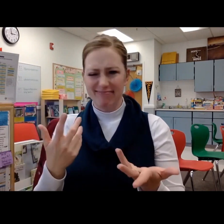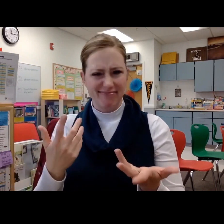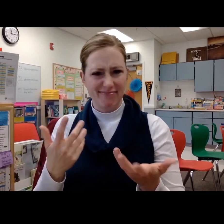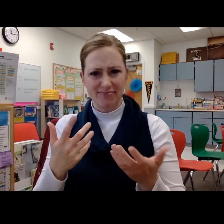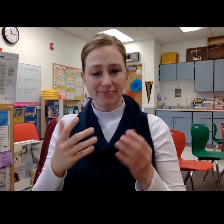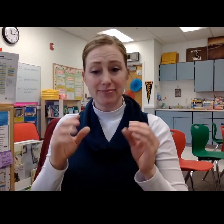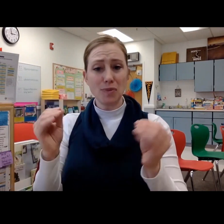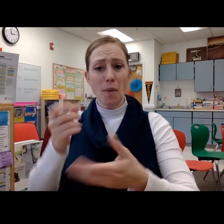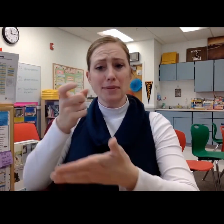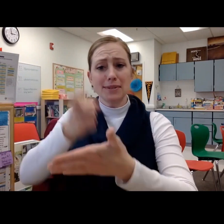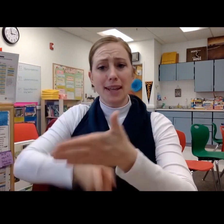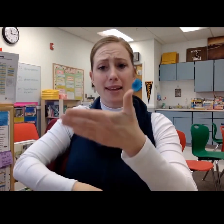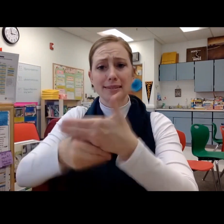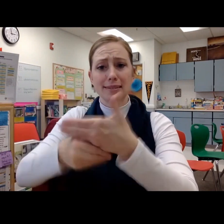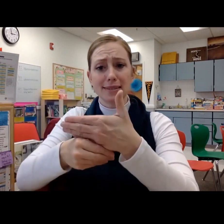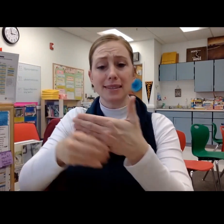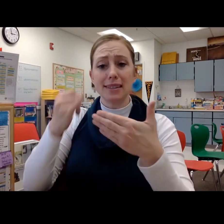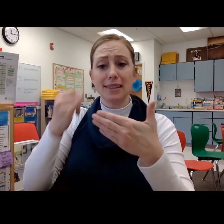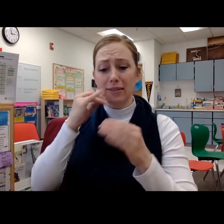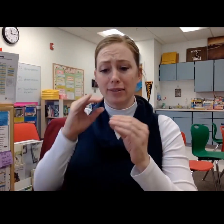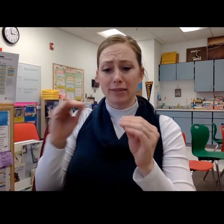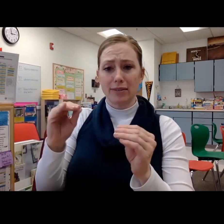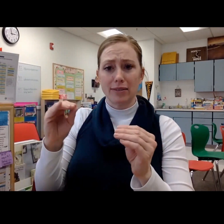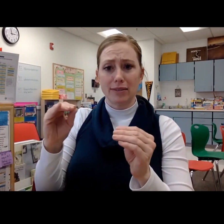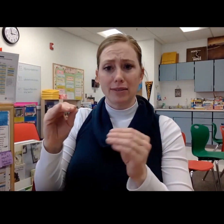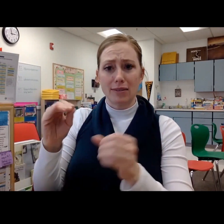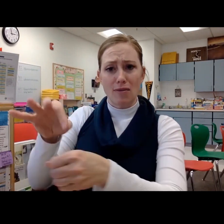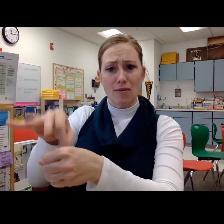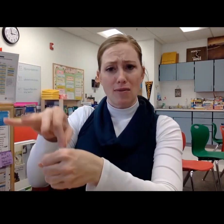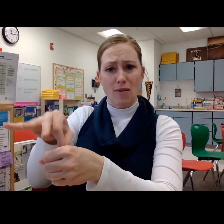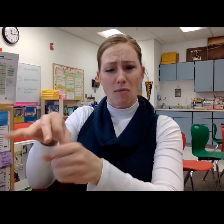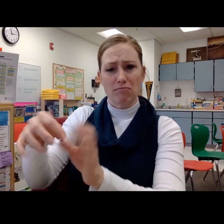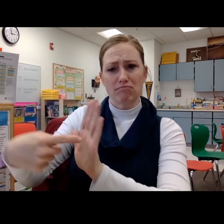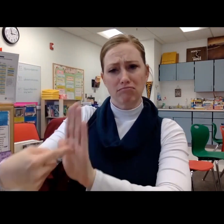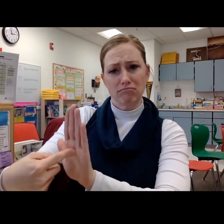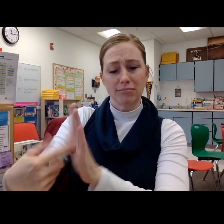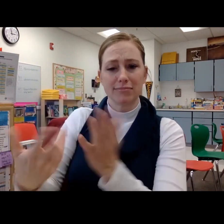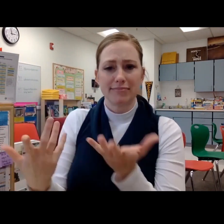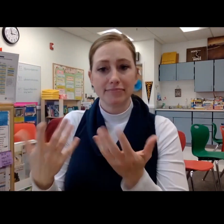And what are you signing on a regular basis? No taxes added. If there's no